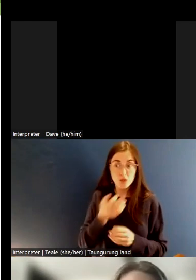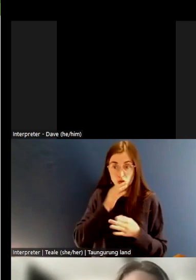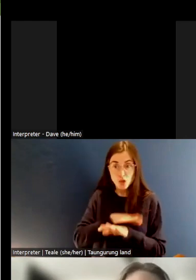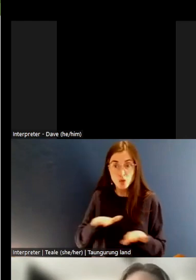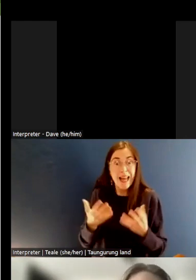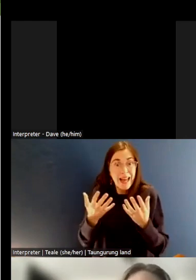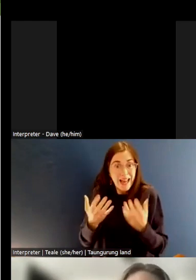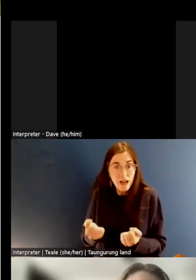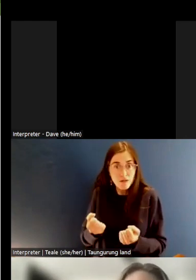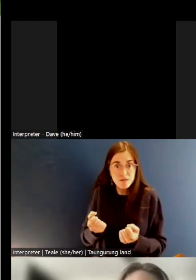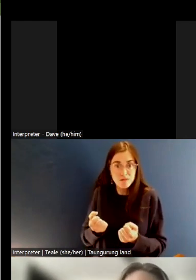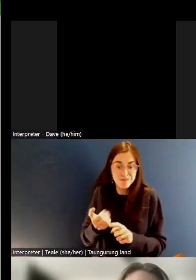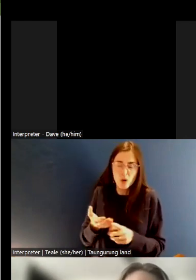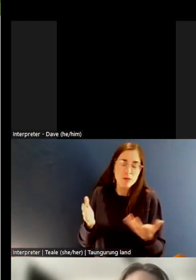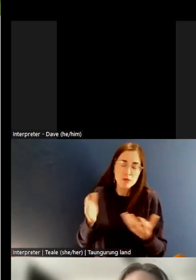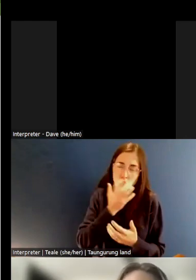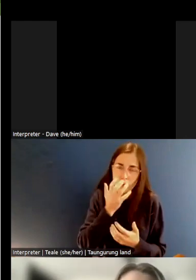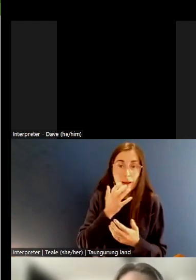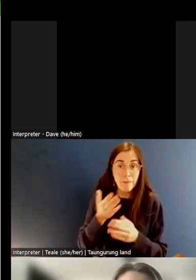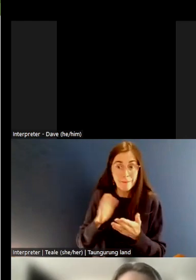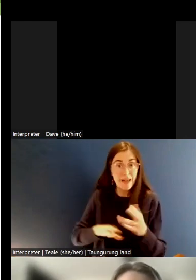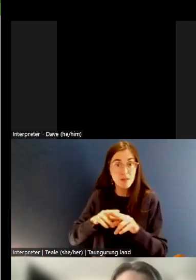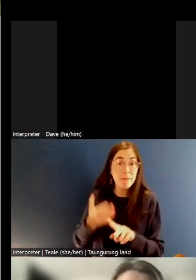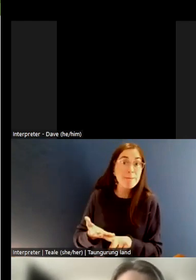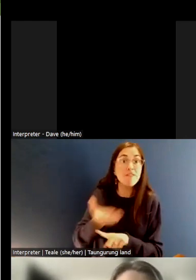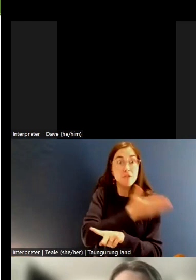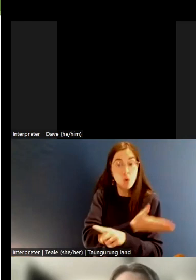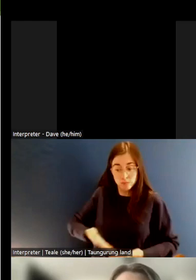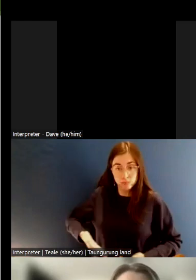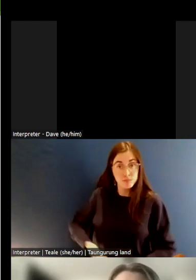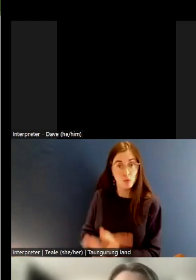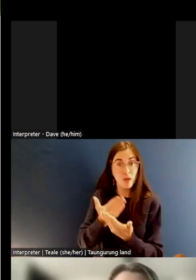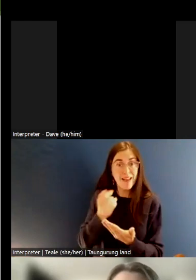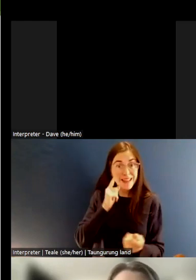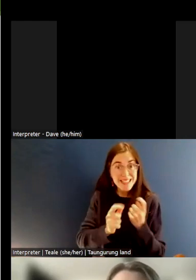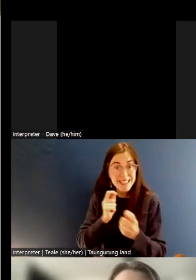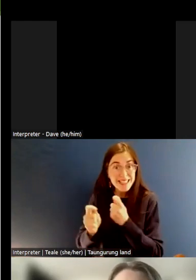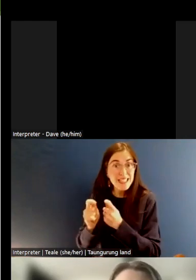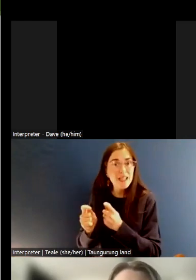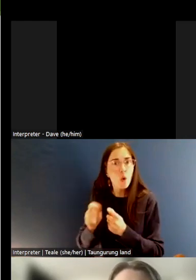"Yes, this V37I gene change is common, and it was mild." We didn't see anybody